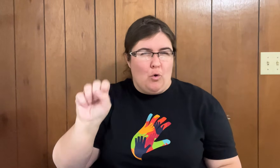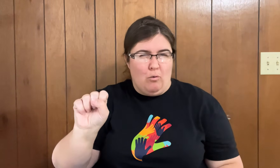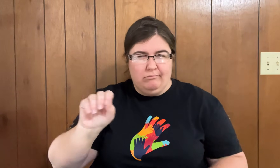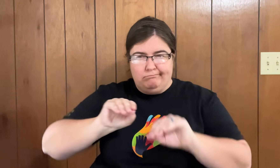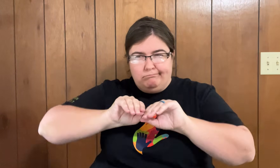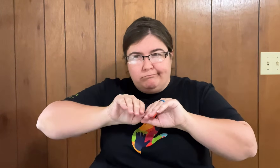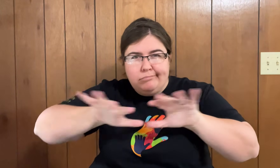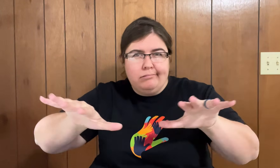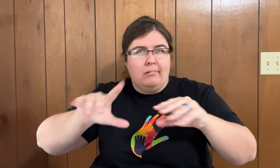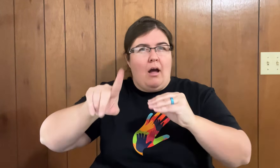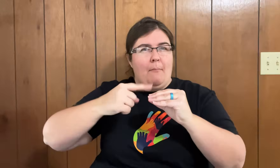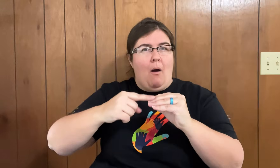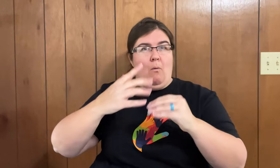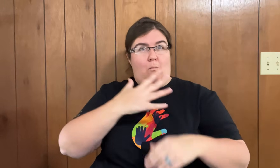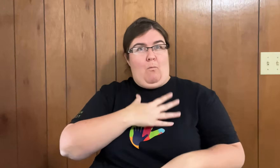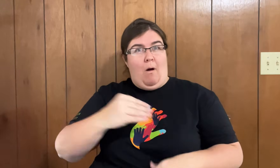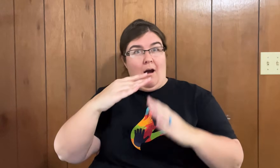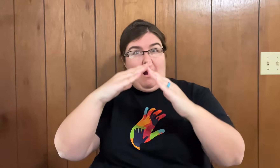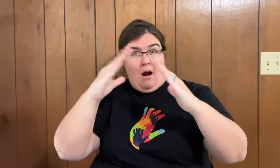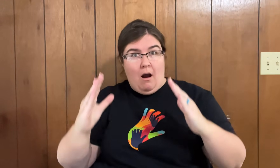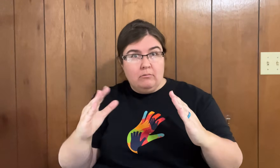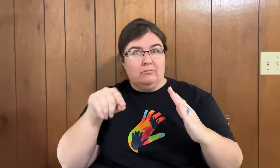Recently in a viral news story, the White House